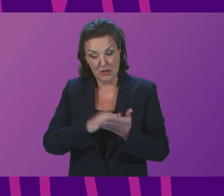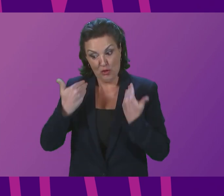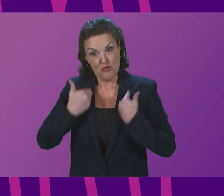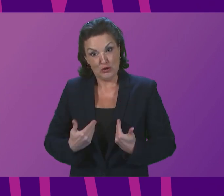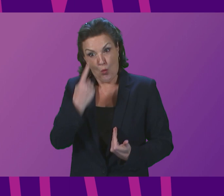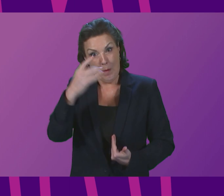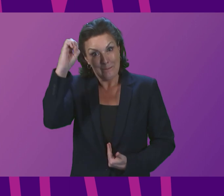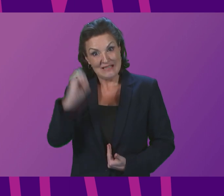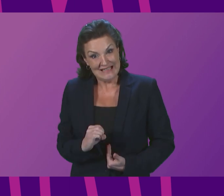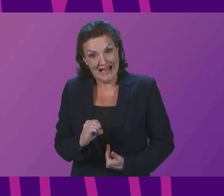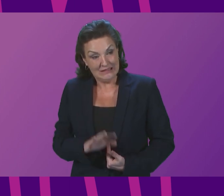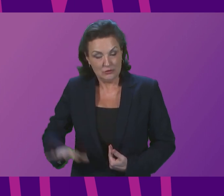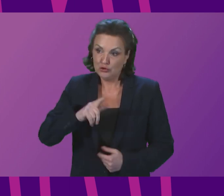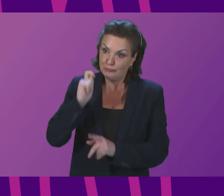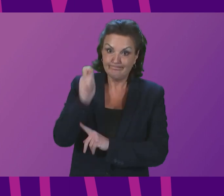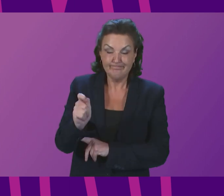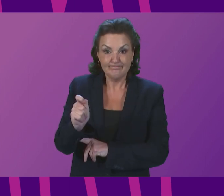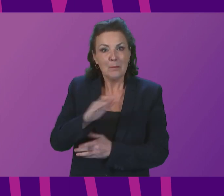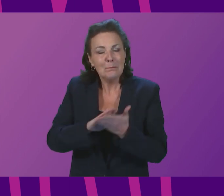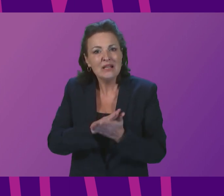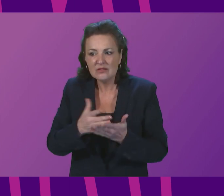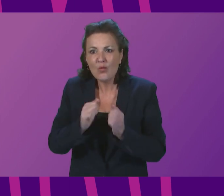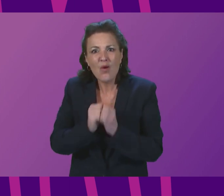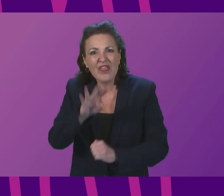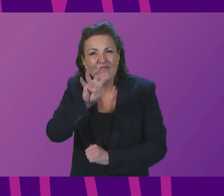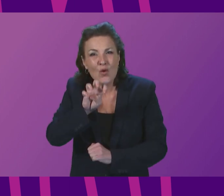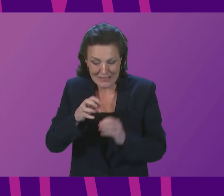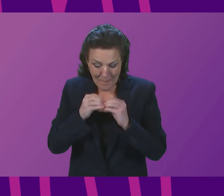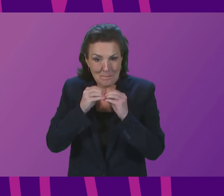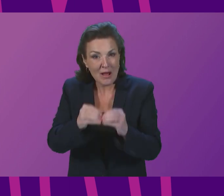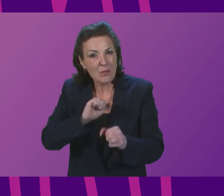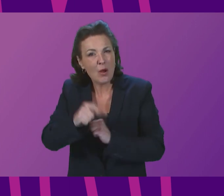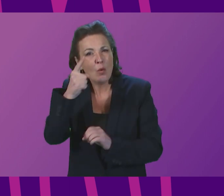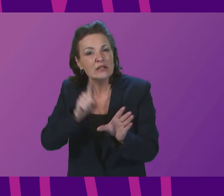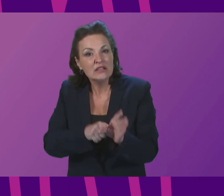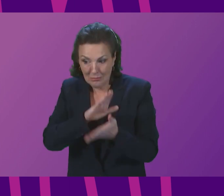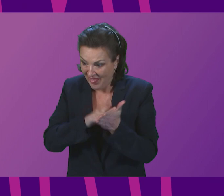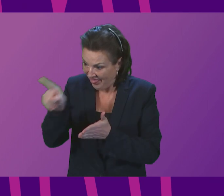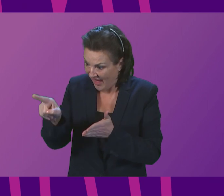which would raise £14 billion a year for tackling the cost of living crisis and investing in public services.